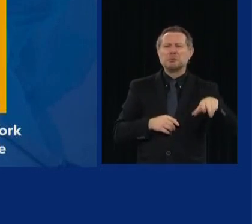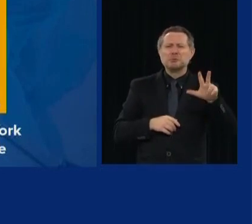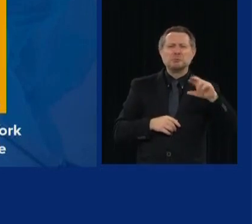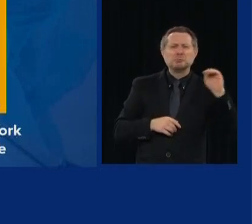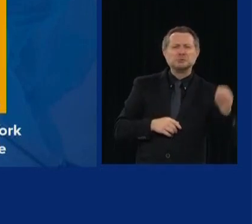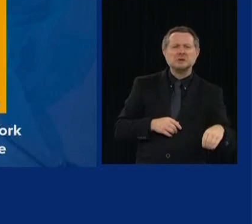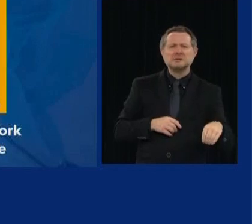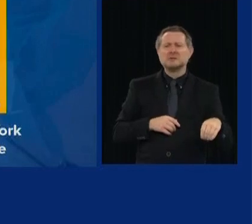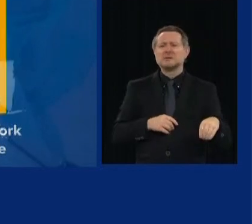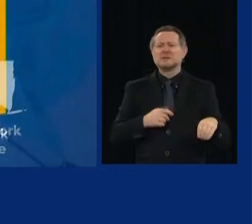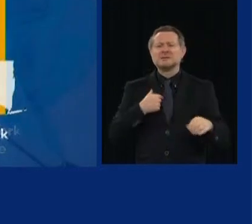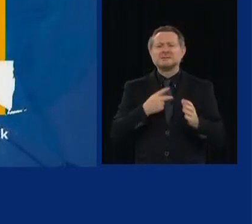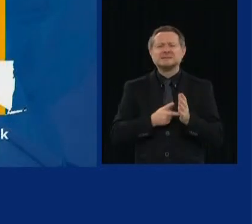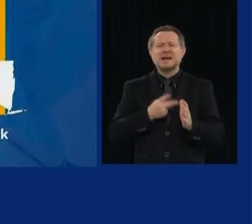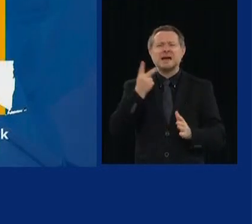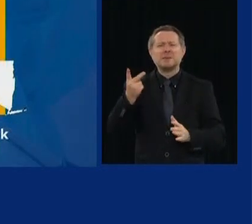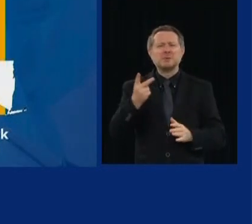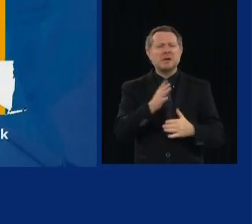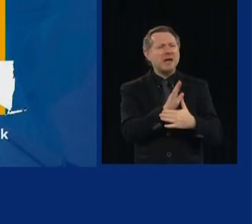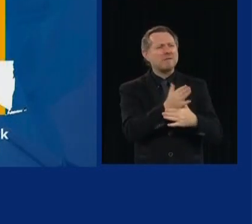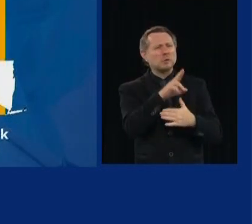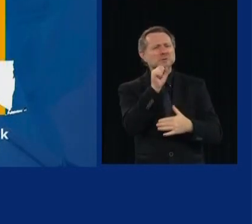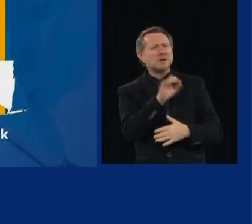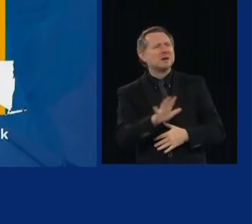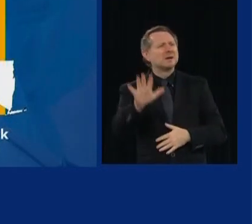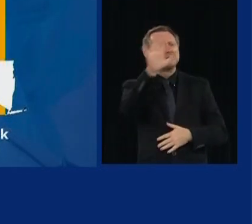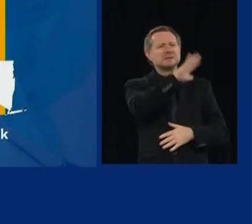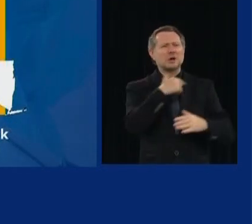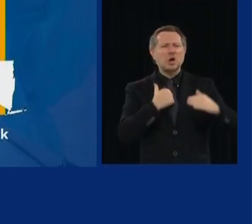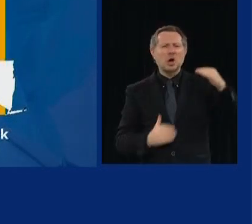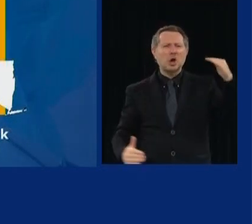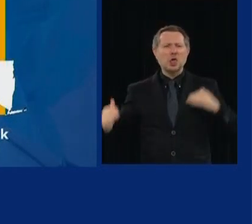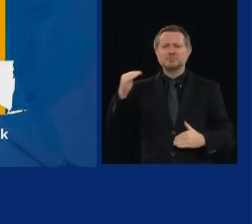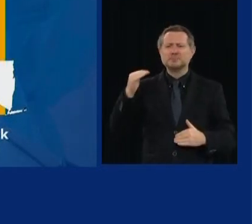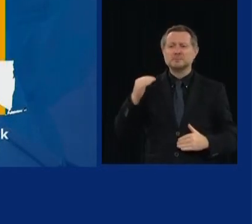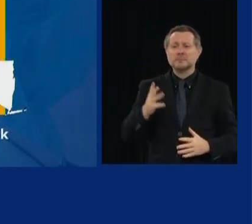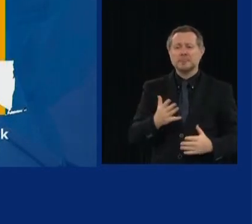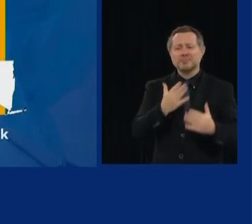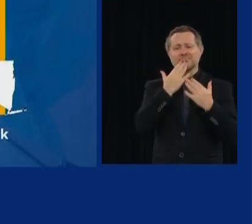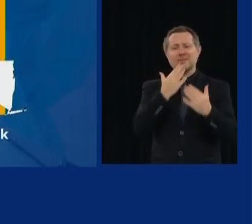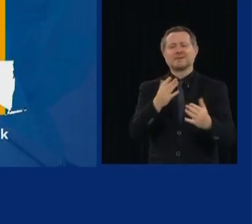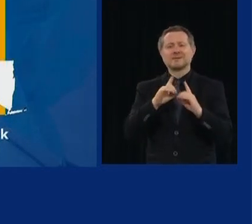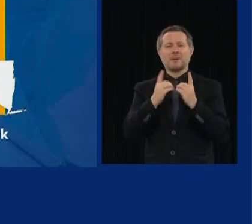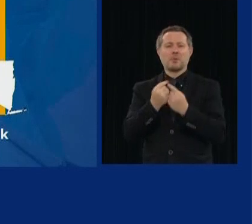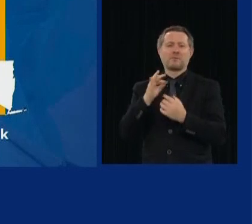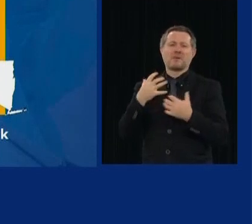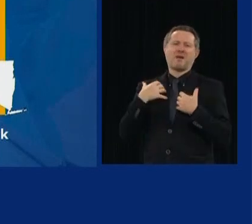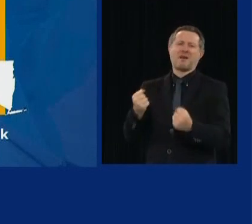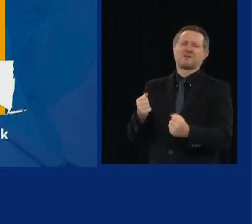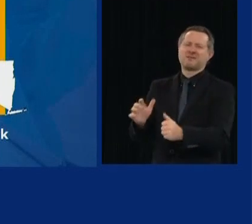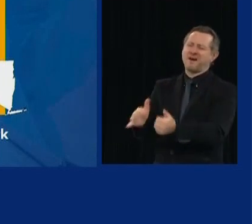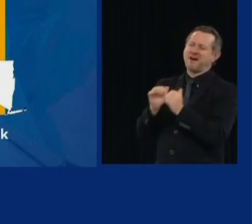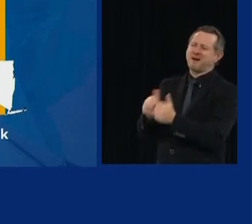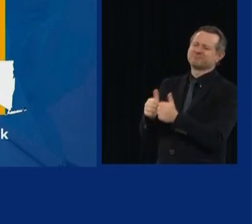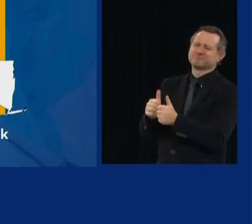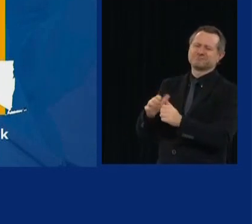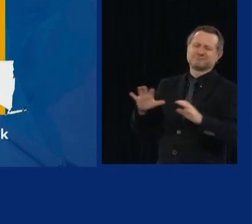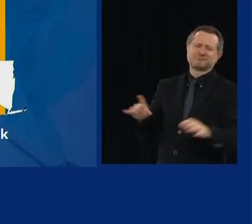ITALY IS 4.9. CANADA, USA NATIONALLY DOING WE'VE DOUBLED THE NATIONAL